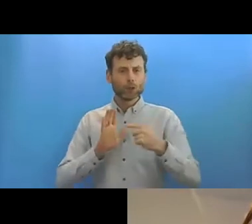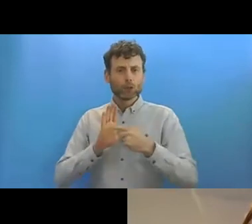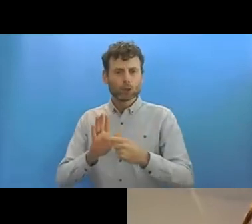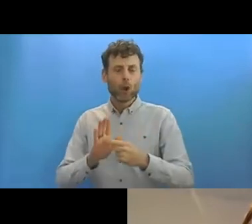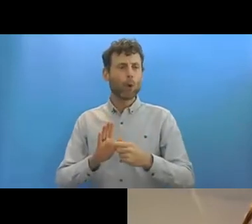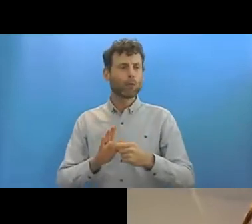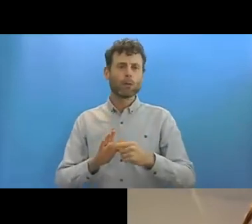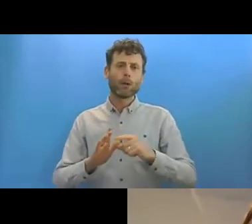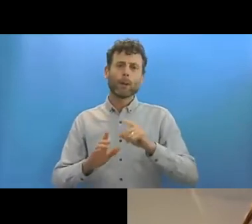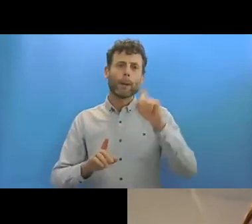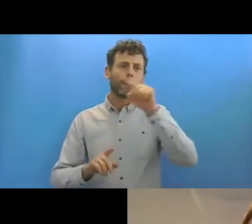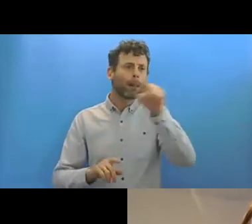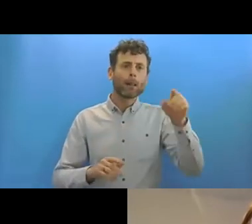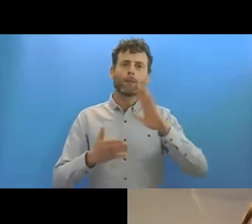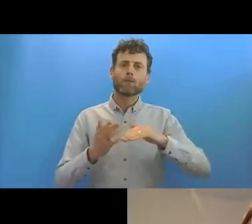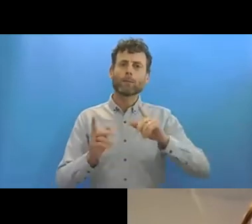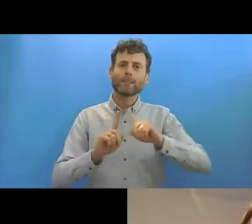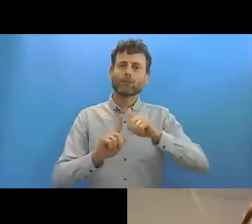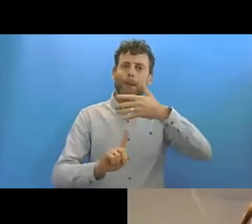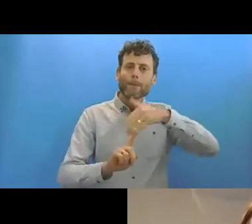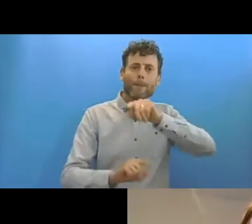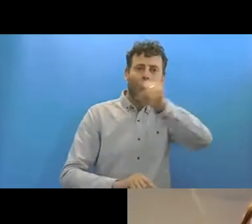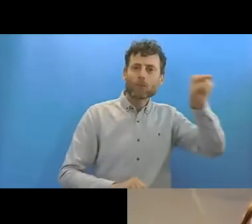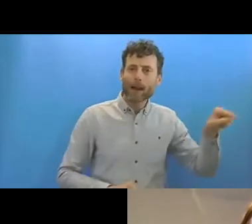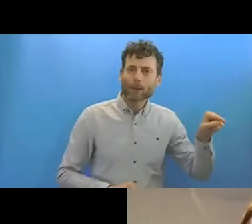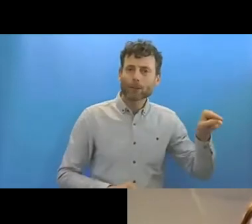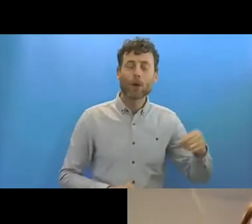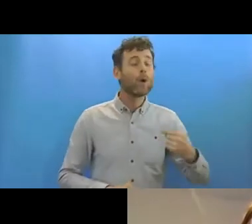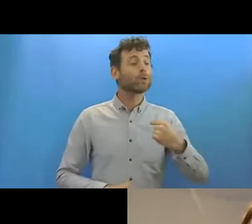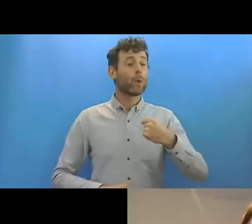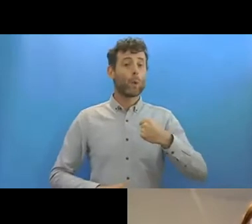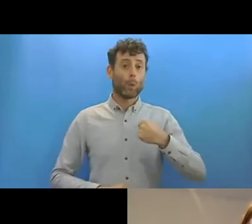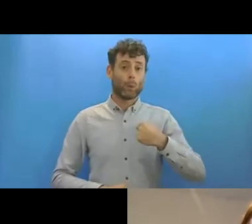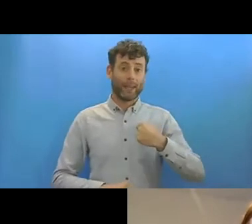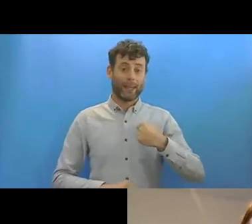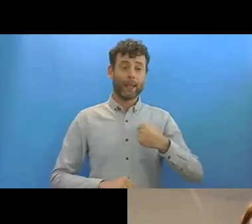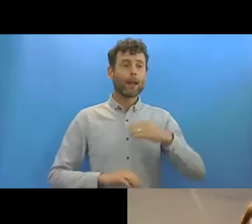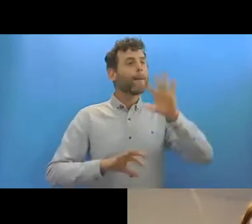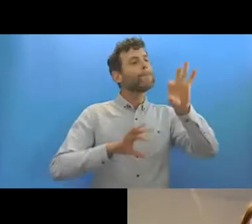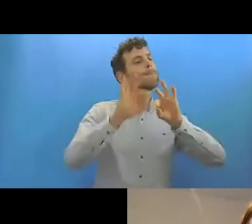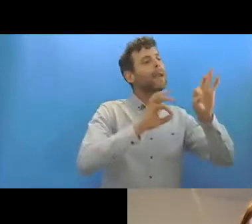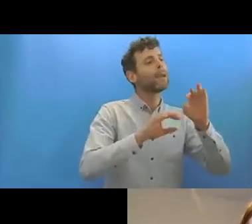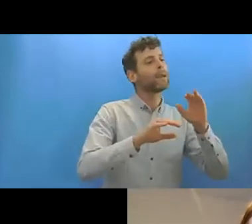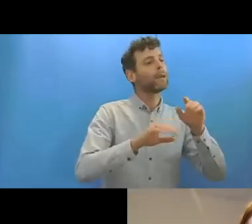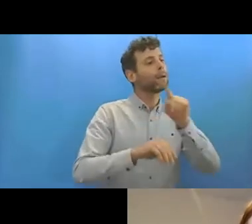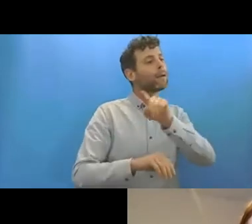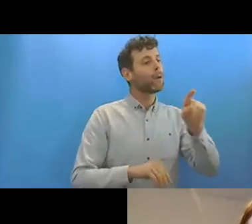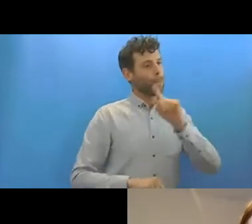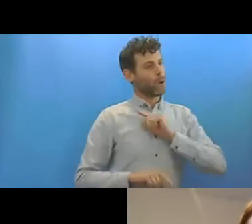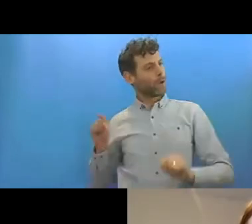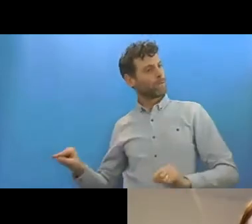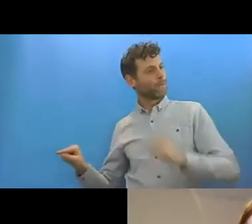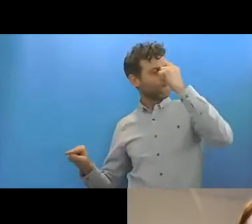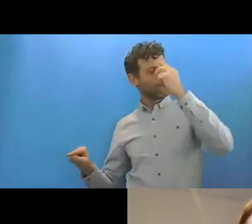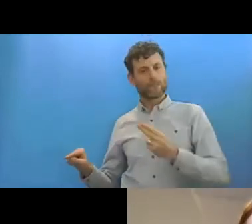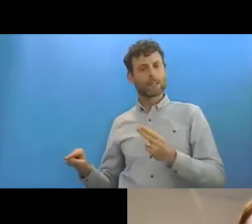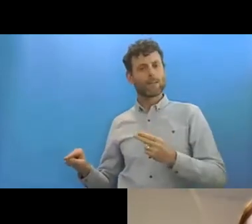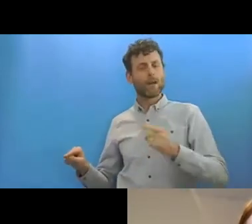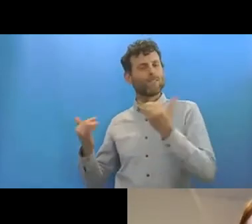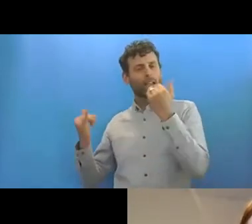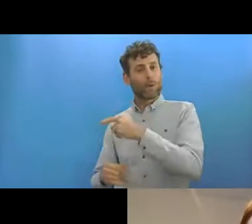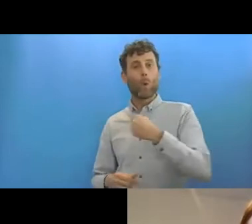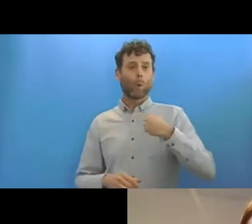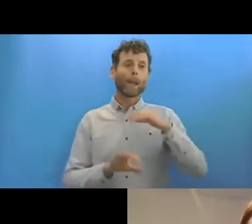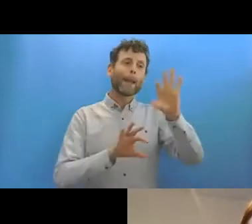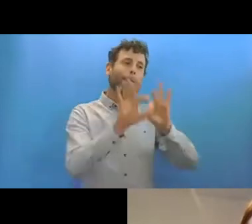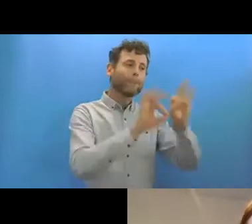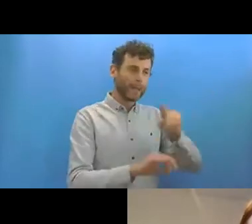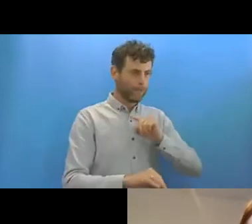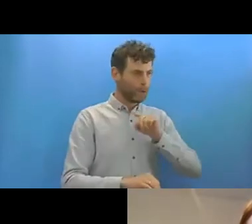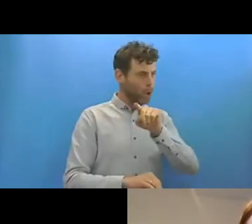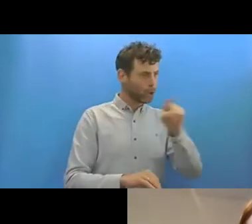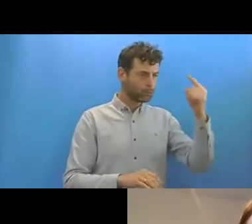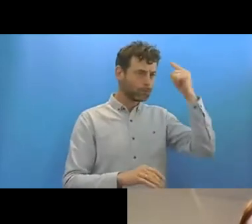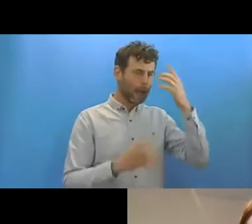So Southbank Centre now have representation on all of our selection panels, which is brilliant, so they are engaged in helping select which work. We don't select work for a